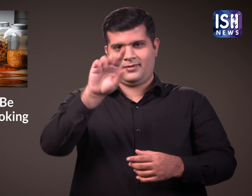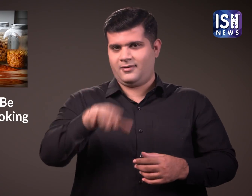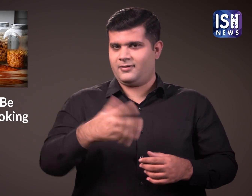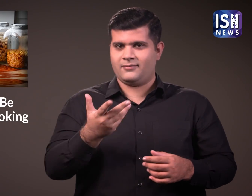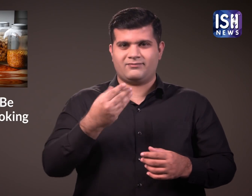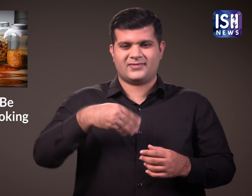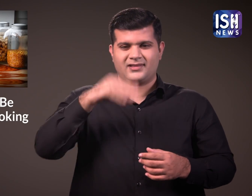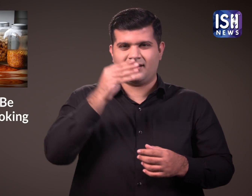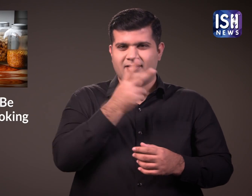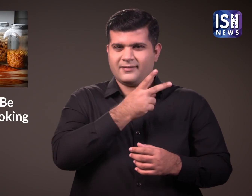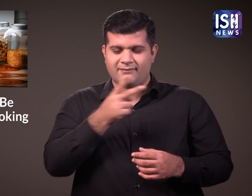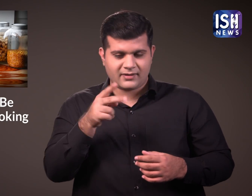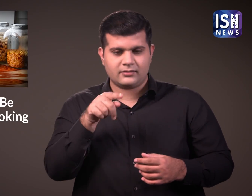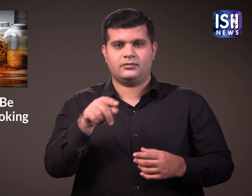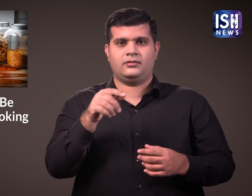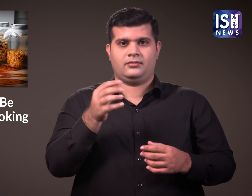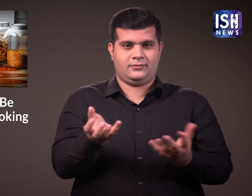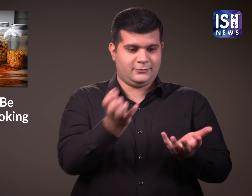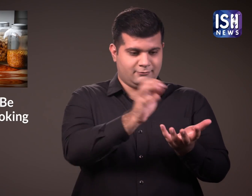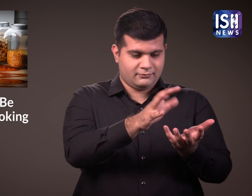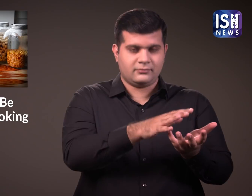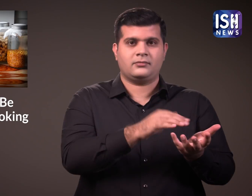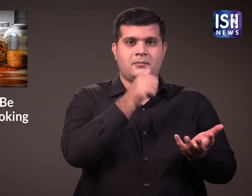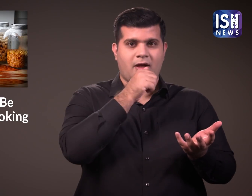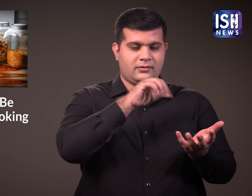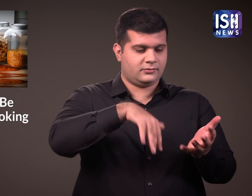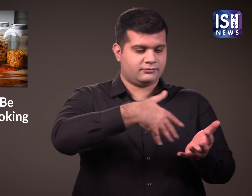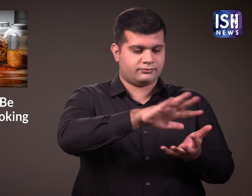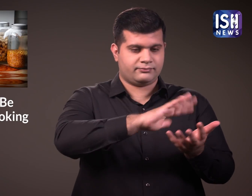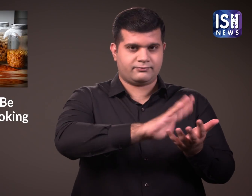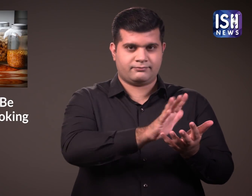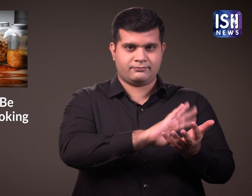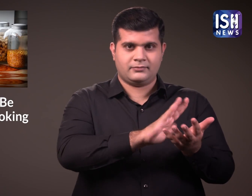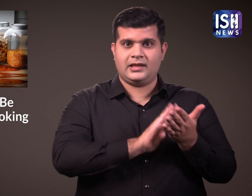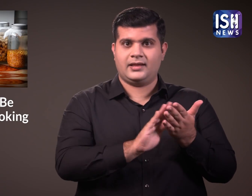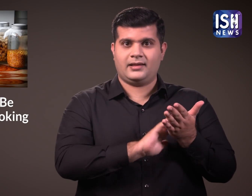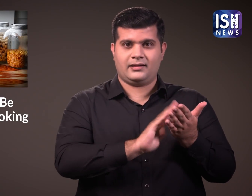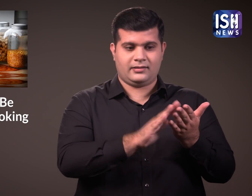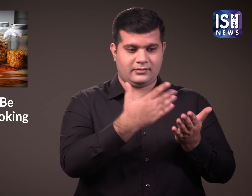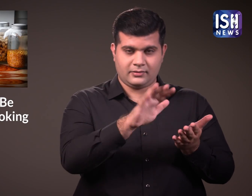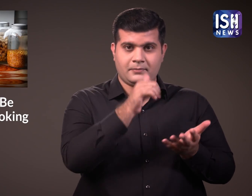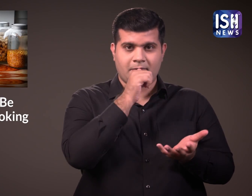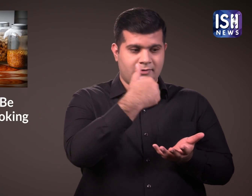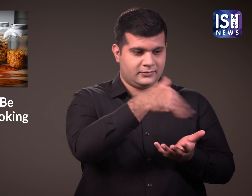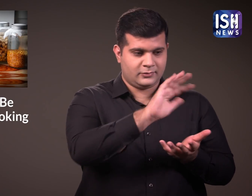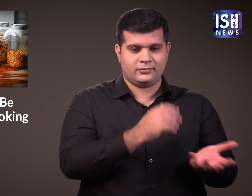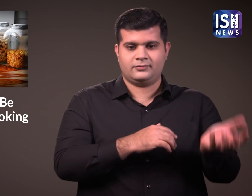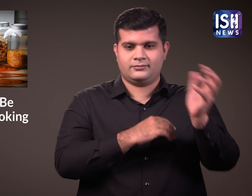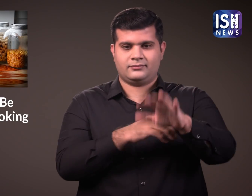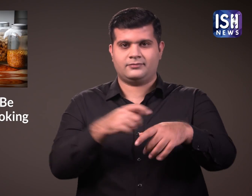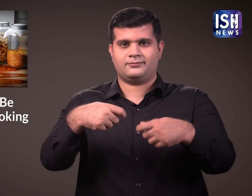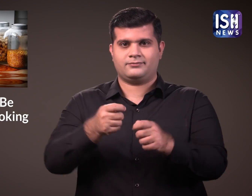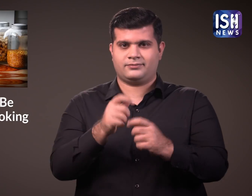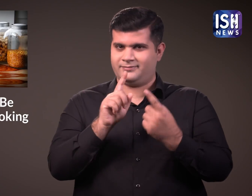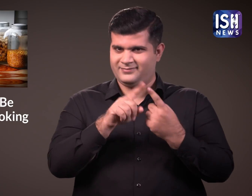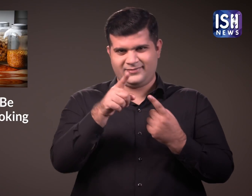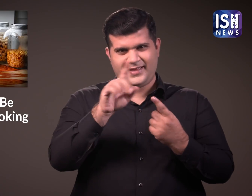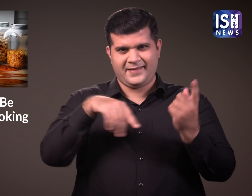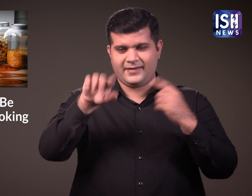You wash the dals to clean them and then throw the water before cooking.